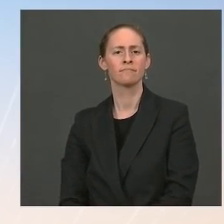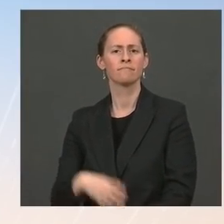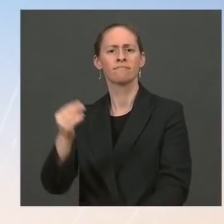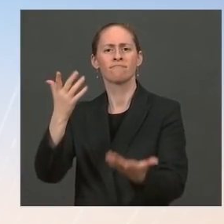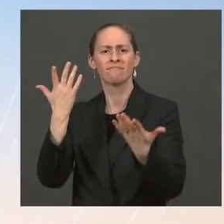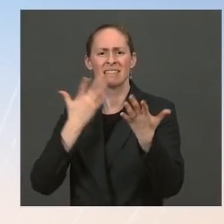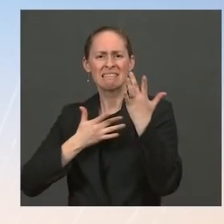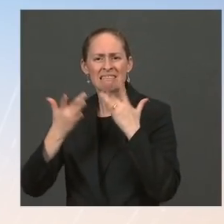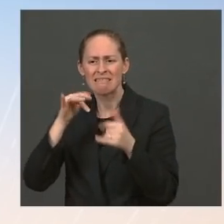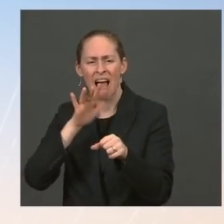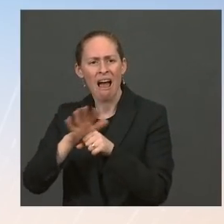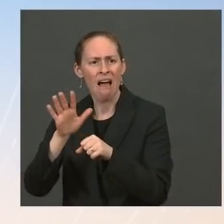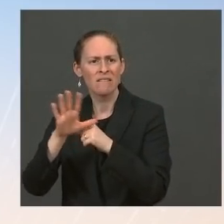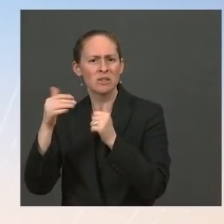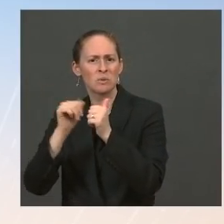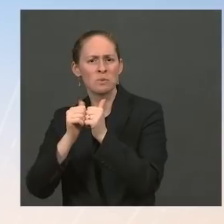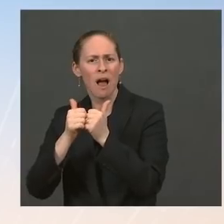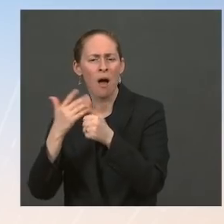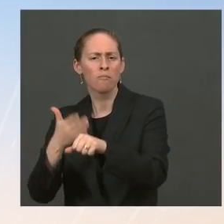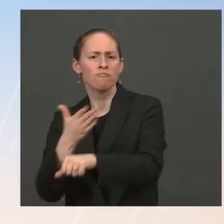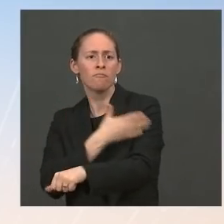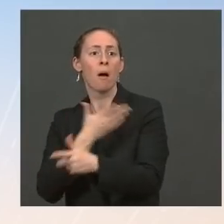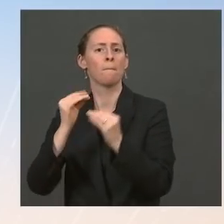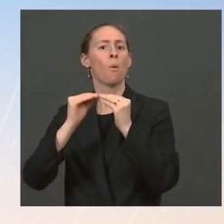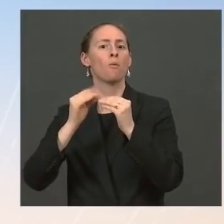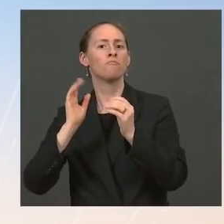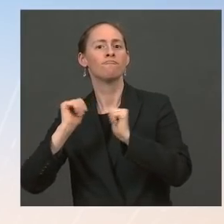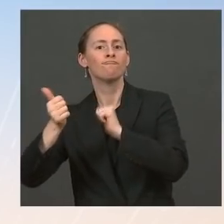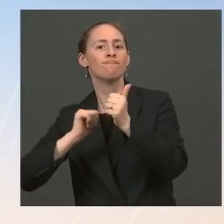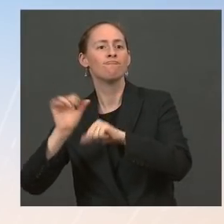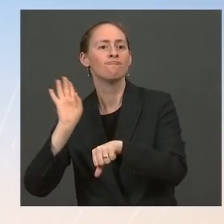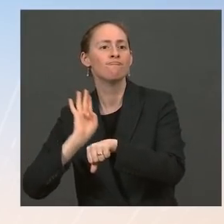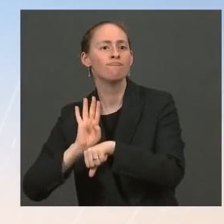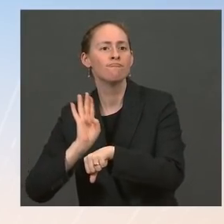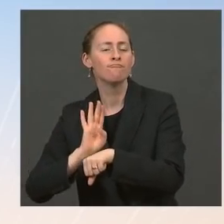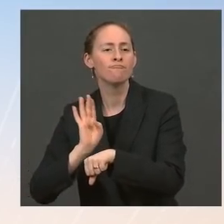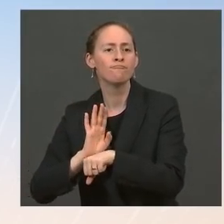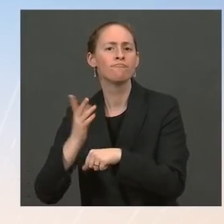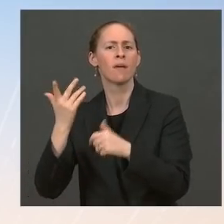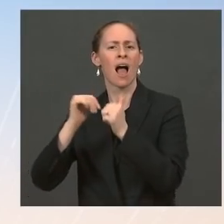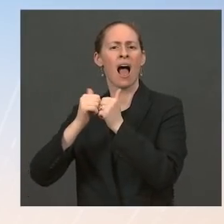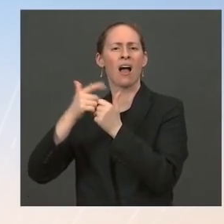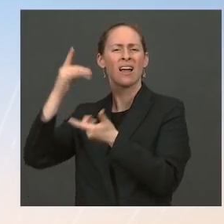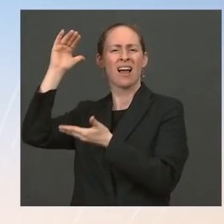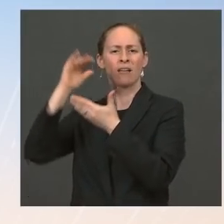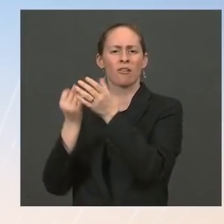concrete actions on reducing methane emissions, a follow-up to the COP26 Summit; and developing a regional compact